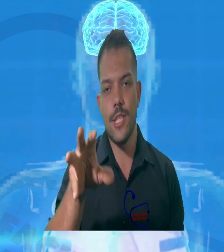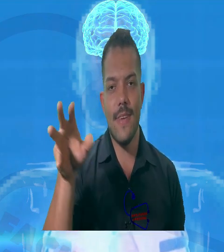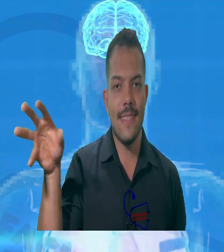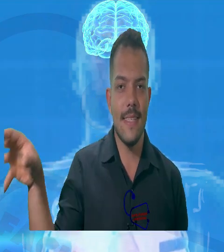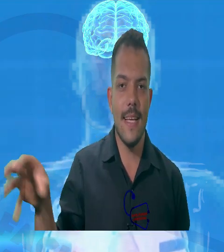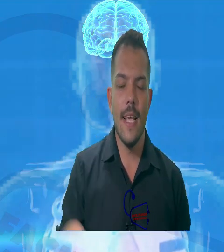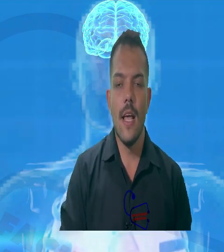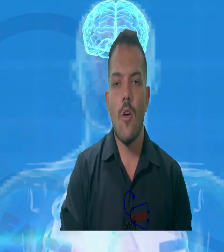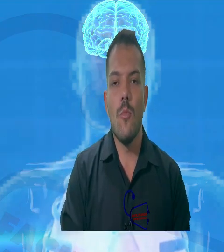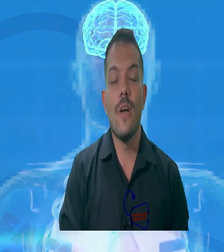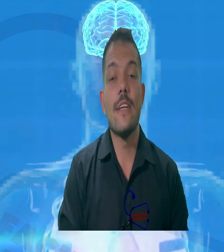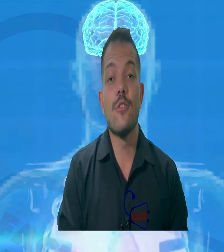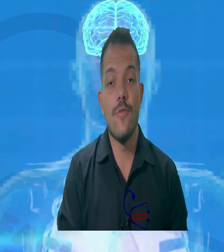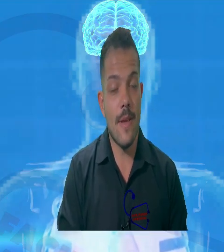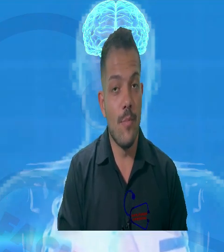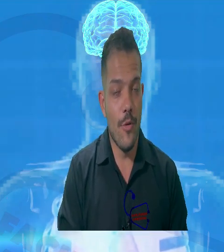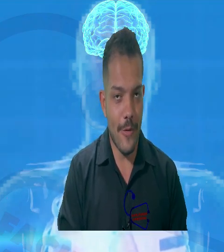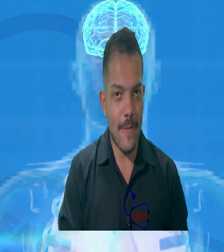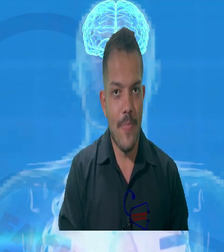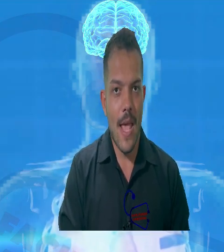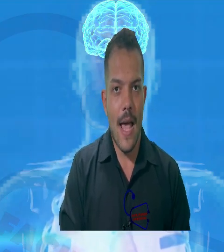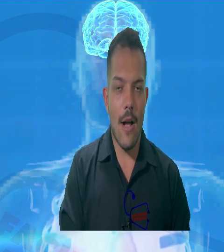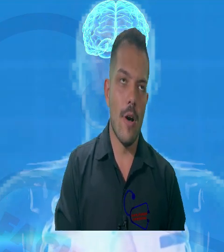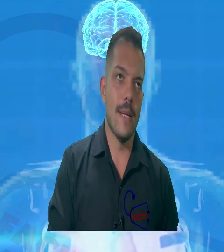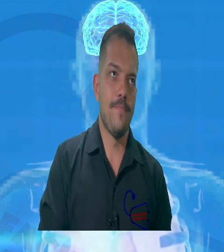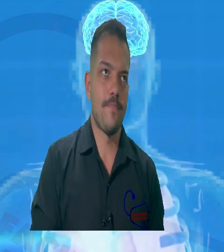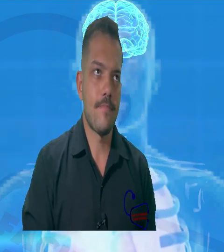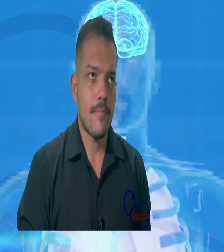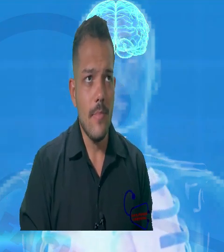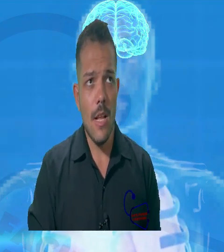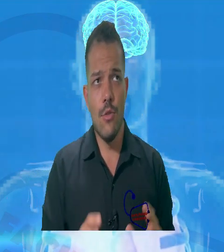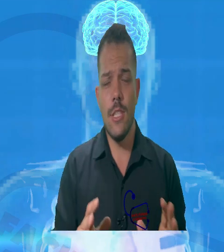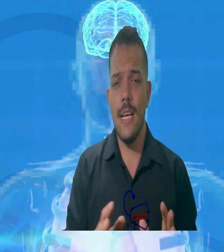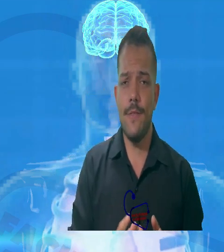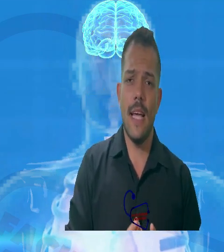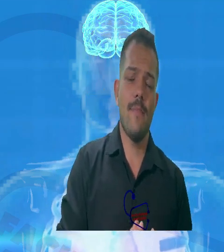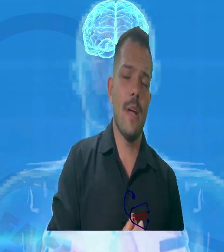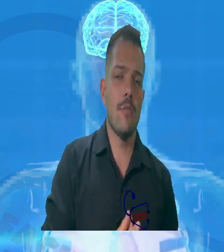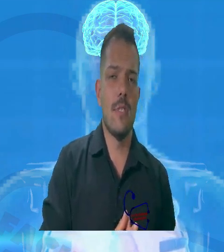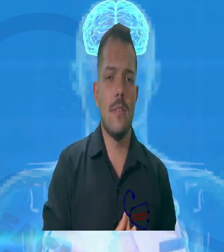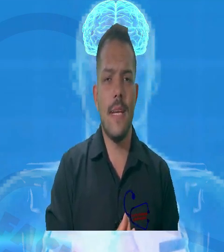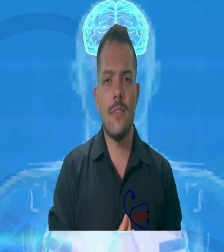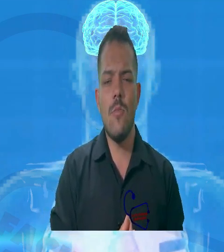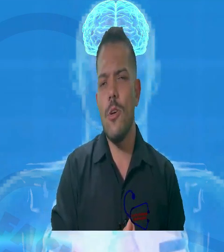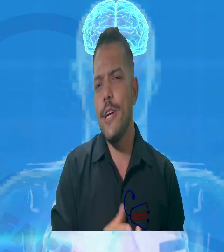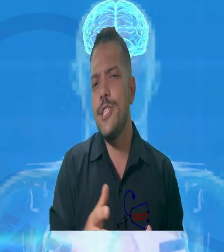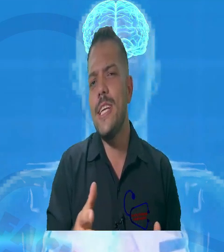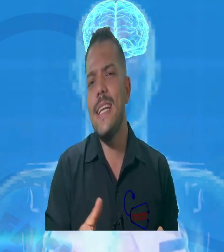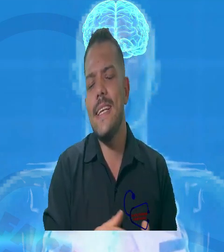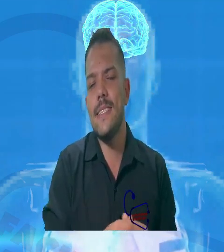will understand how to resolve, finally, now you must be asking, but how did I acquire it? this